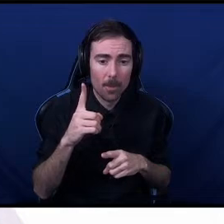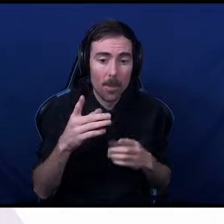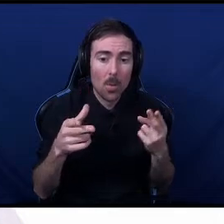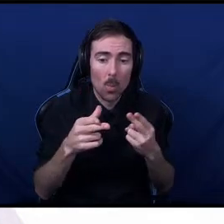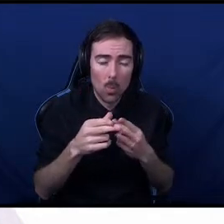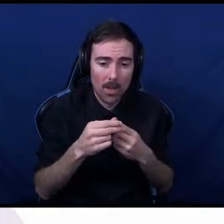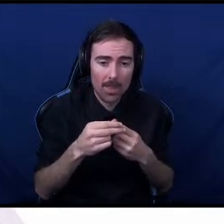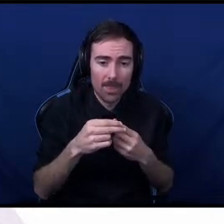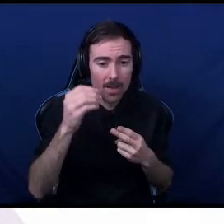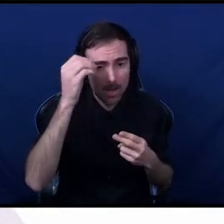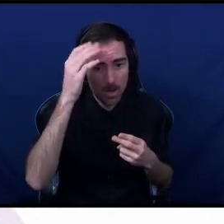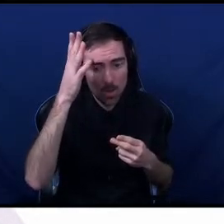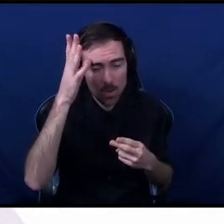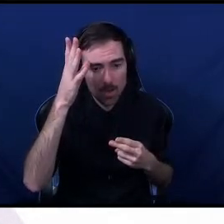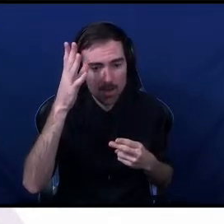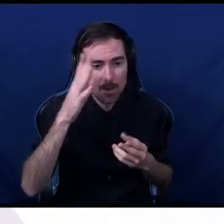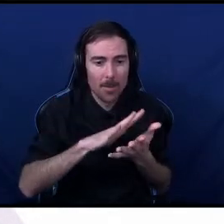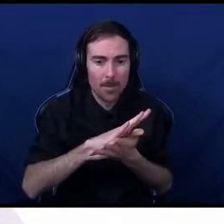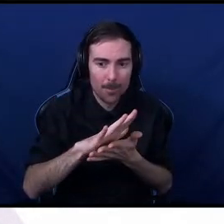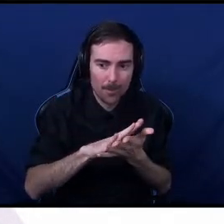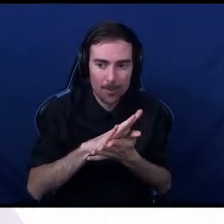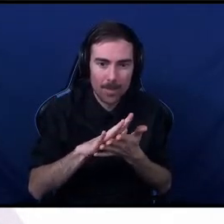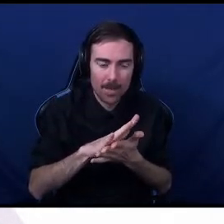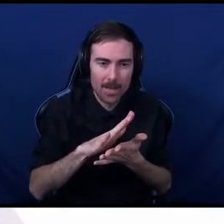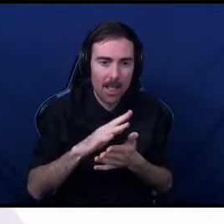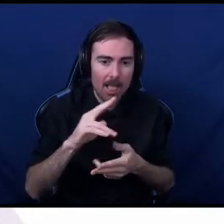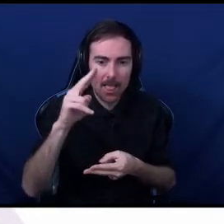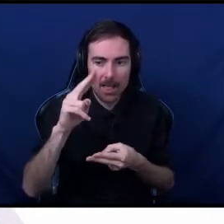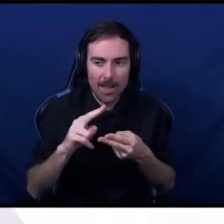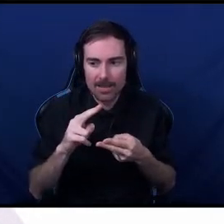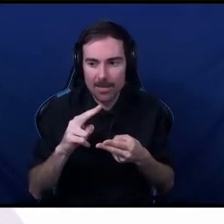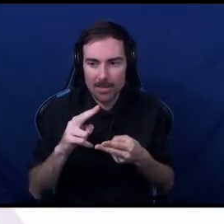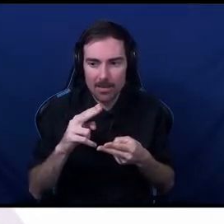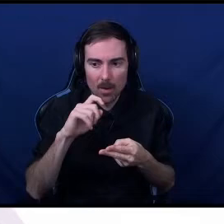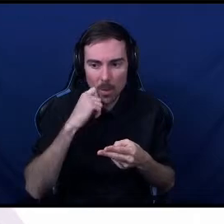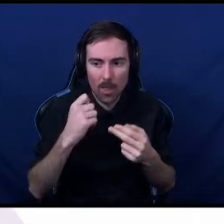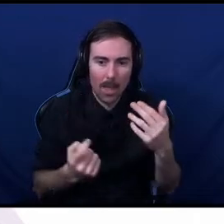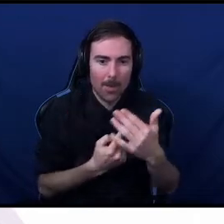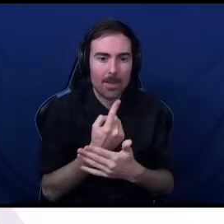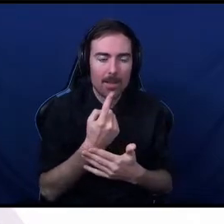Like if we're kind of ignoring a bunch of talent that can potentially bring some solutions to this and to Knowles point,